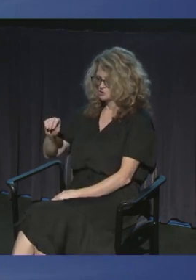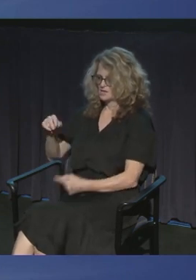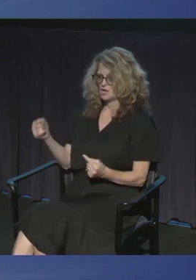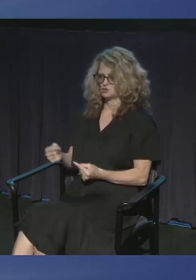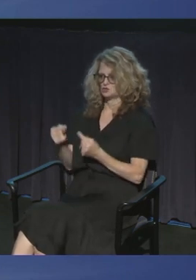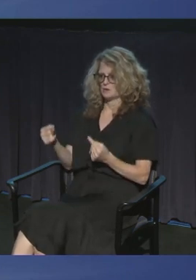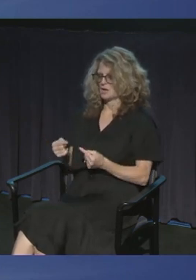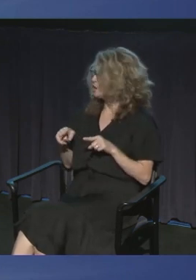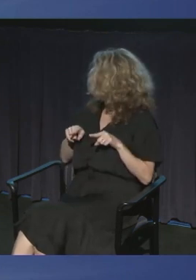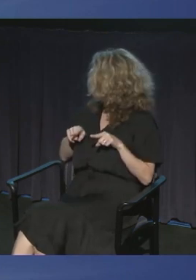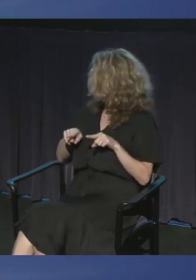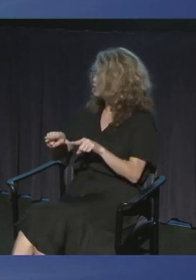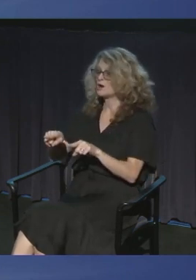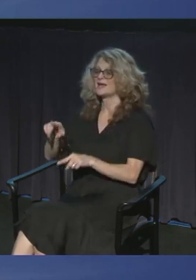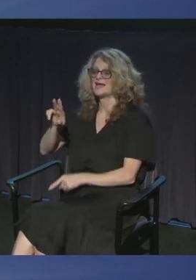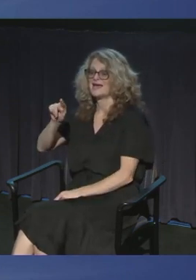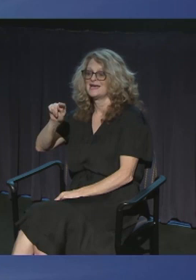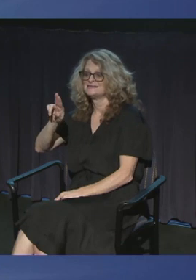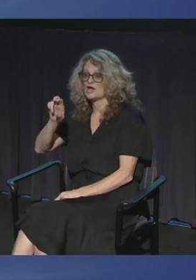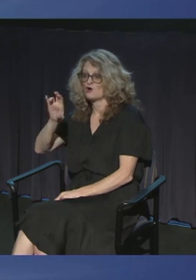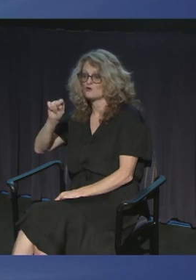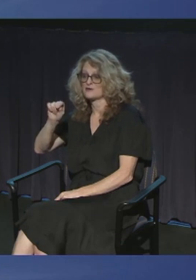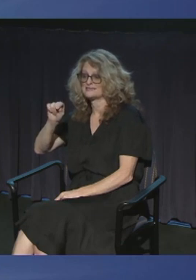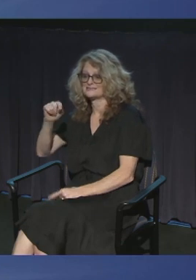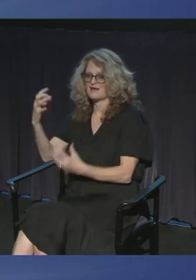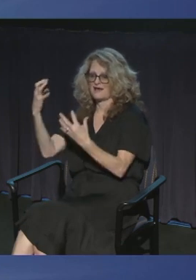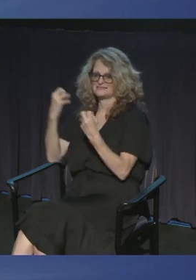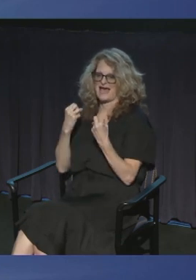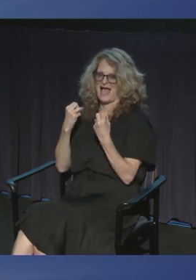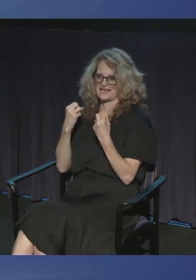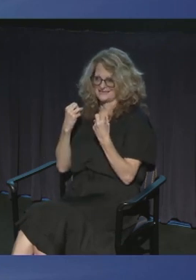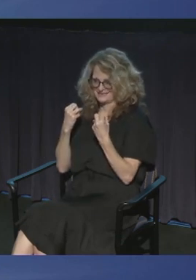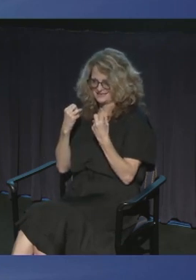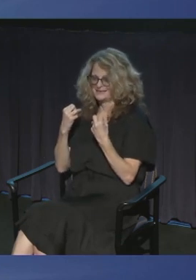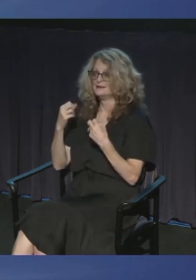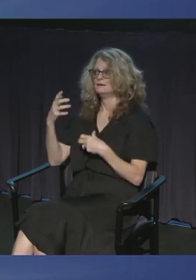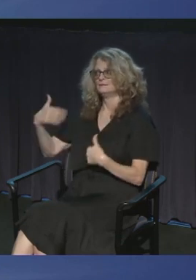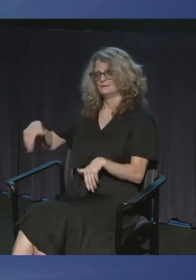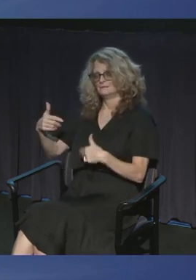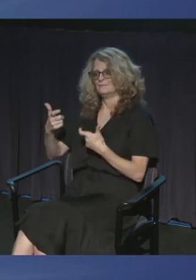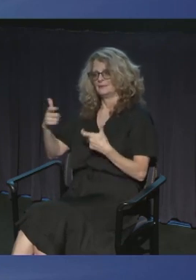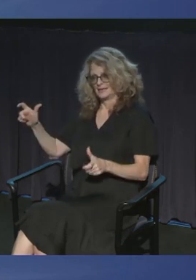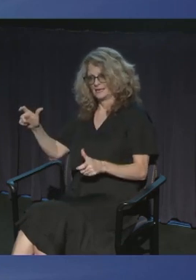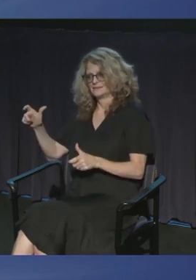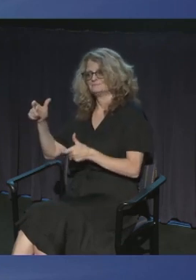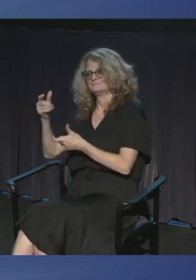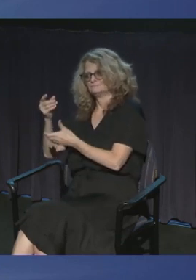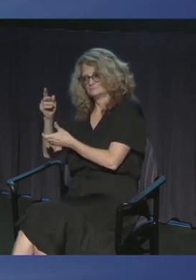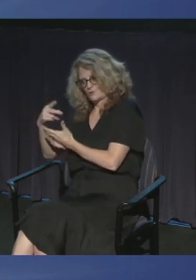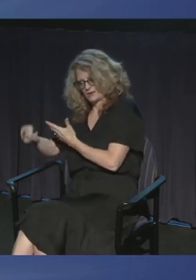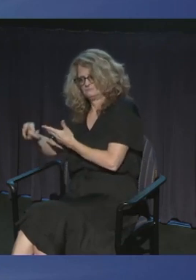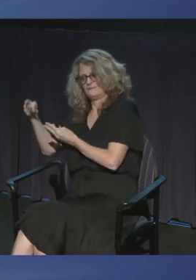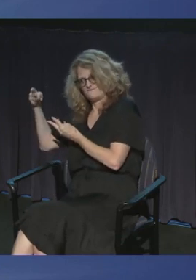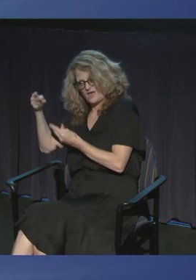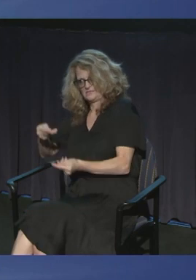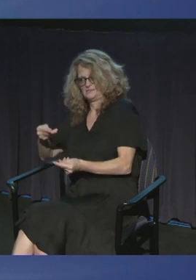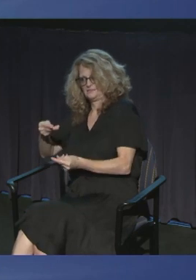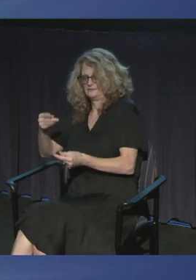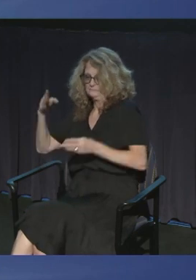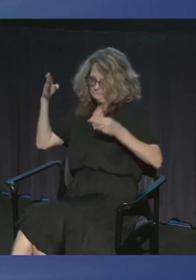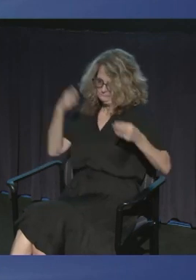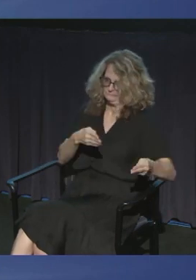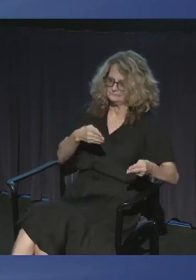DURING TERRORIST ATTACKS. THERE